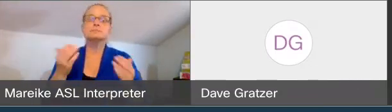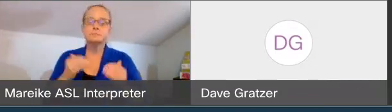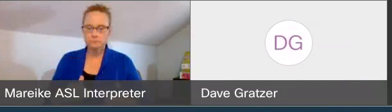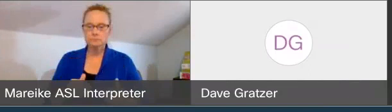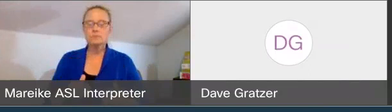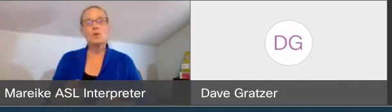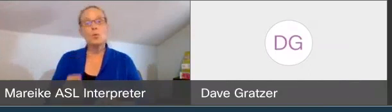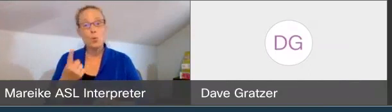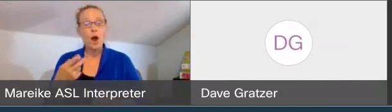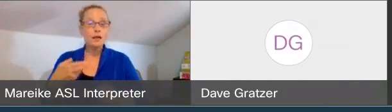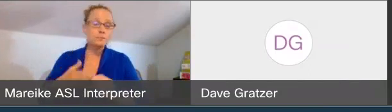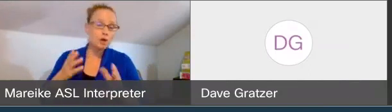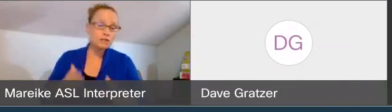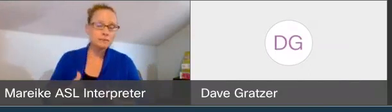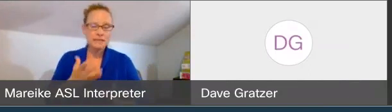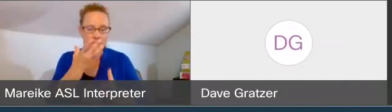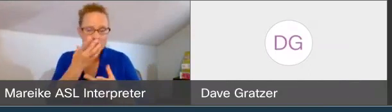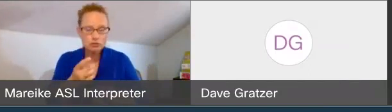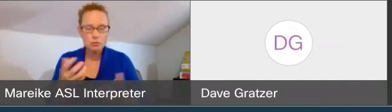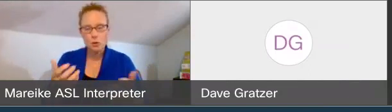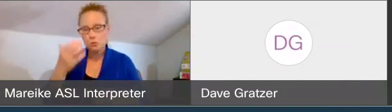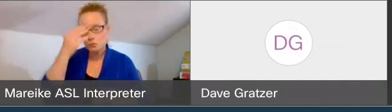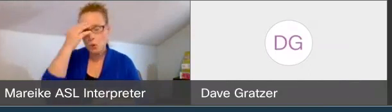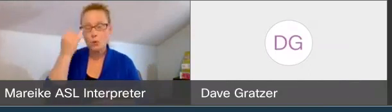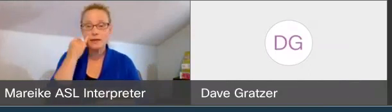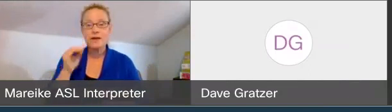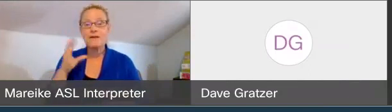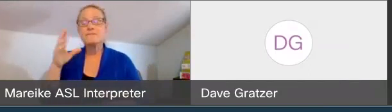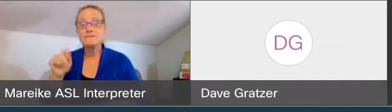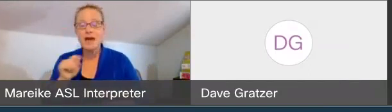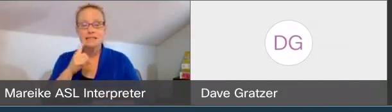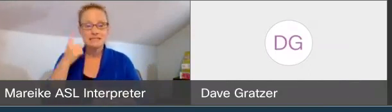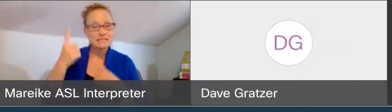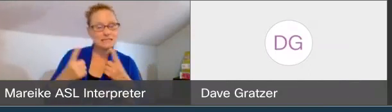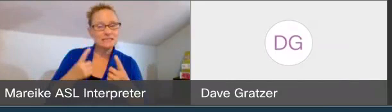the participants was interested to know if FACT is considered an evidence-based